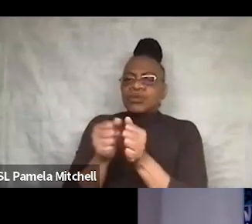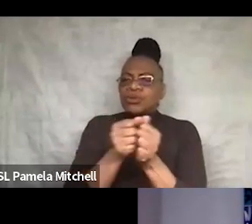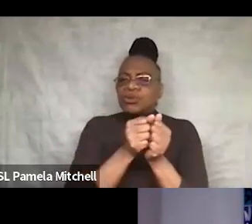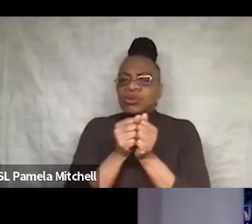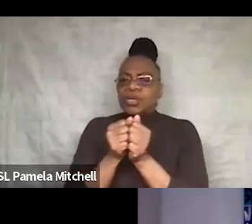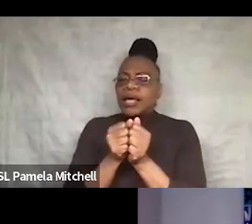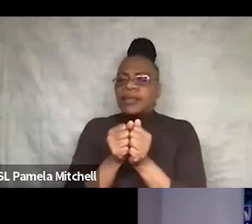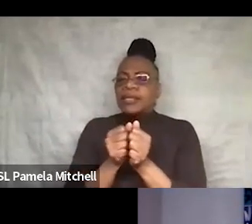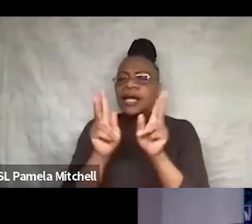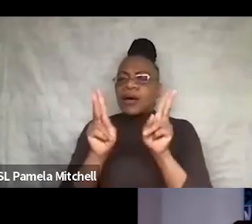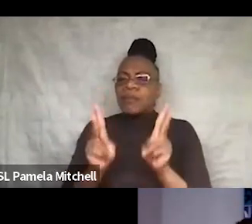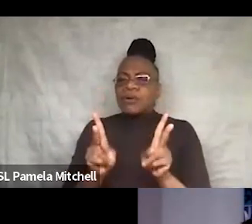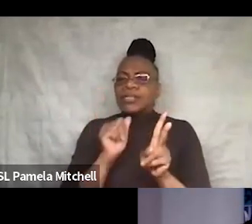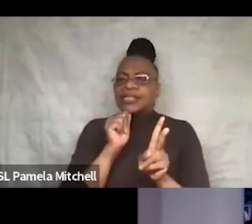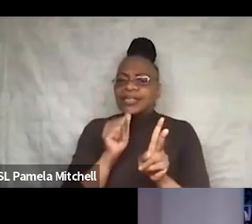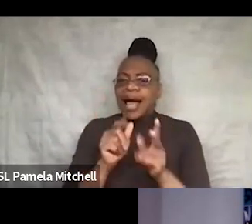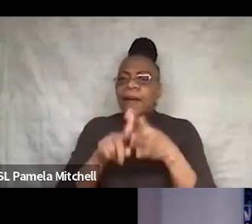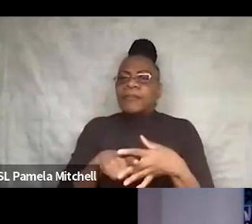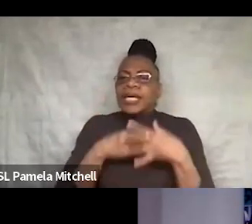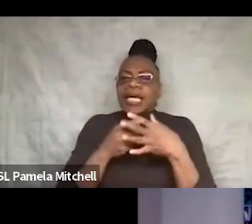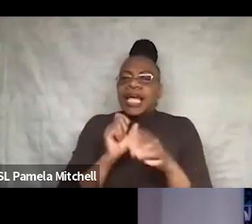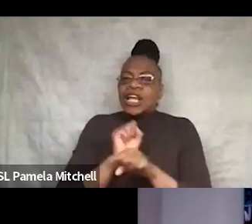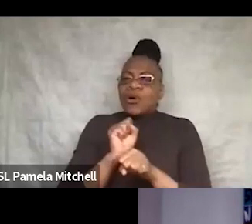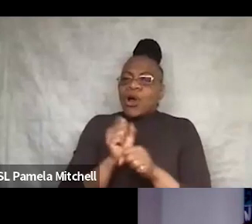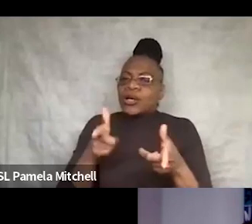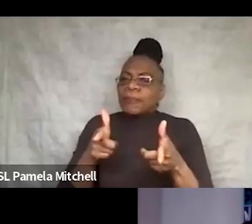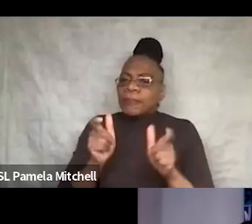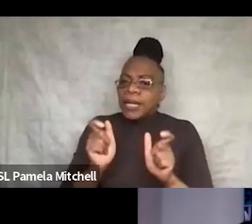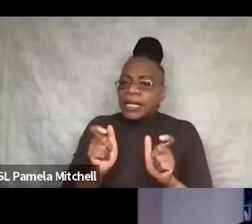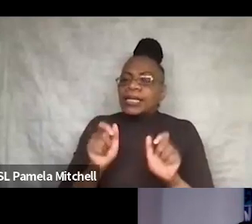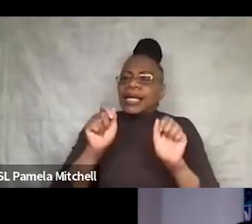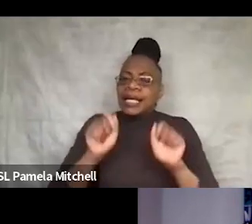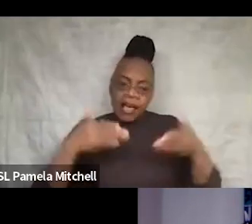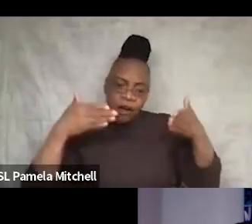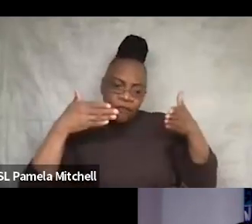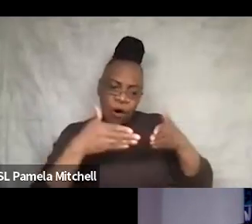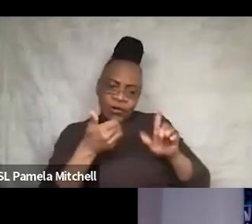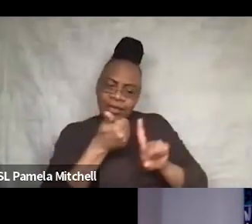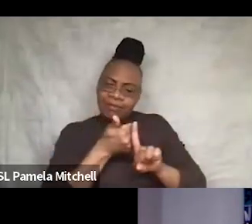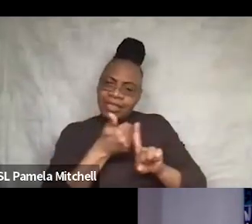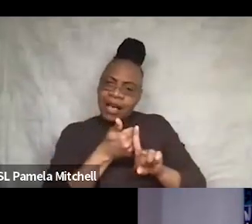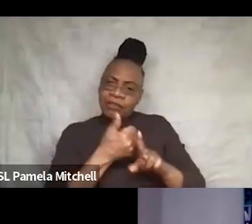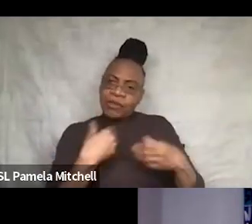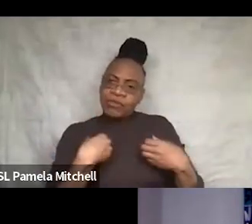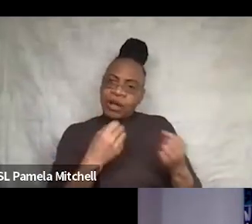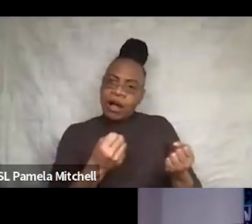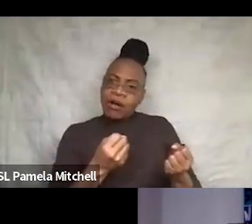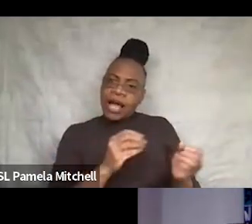that somebody doesn't have to begin working right away so that they can begin focusing on their recovery, and then they can move into employment